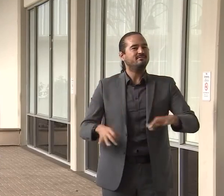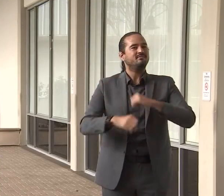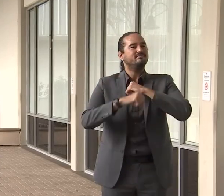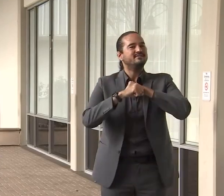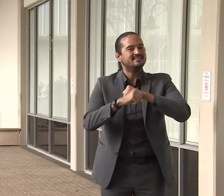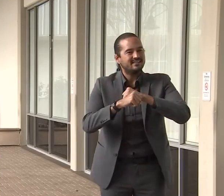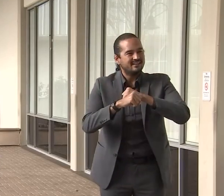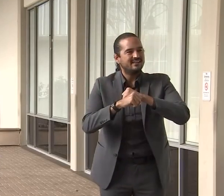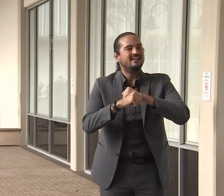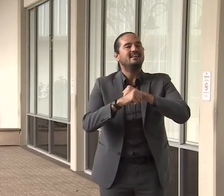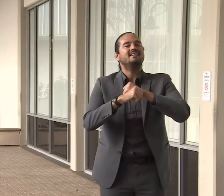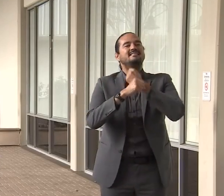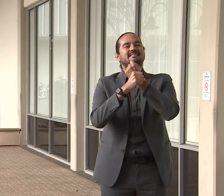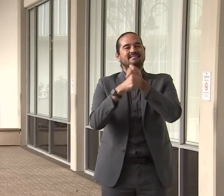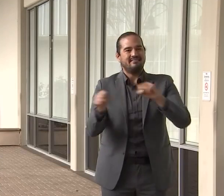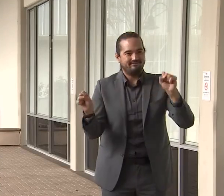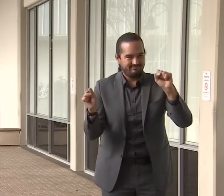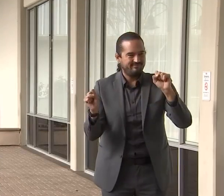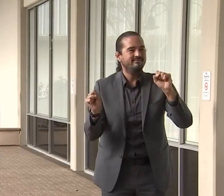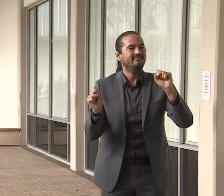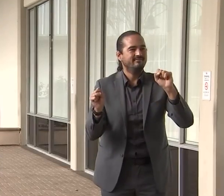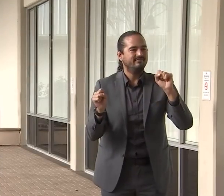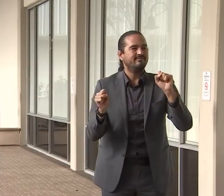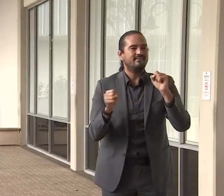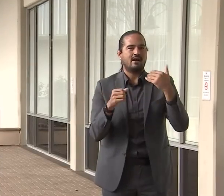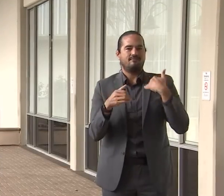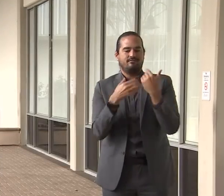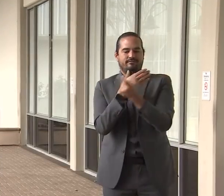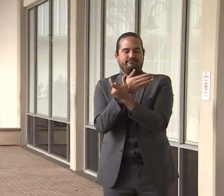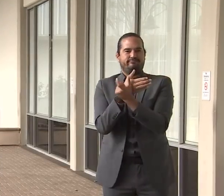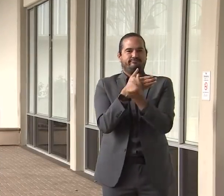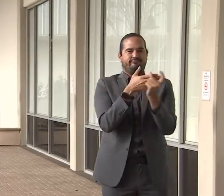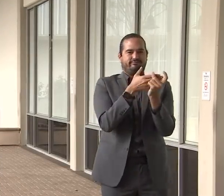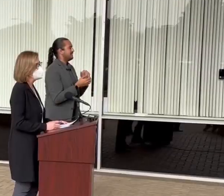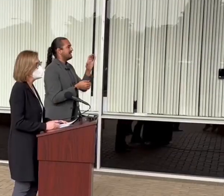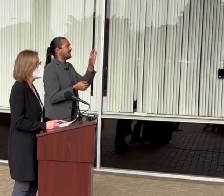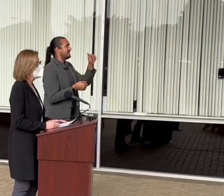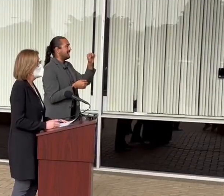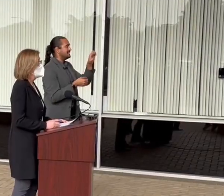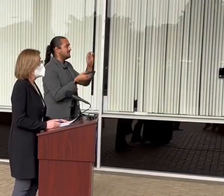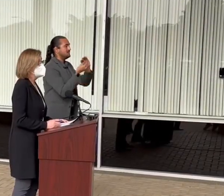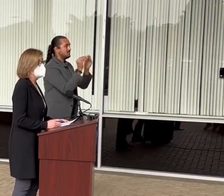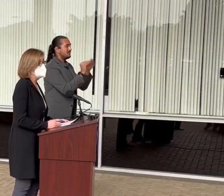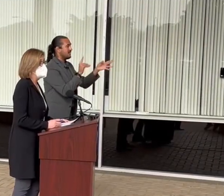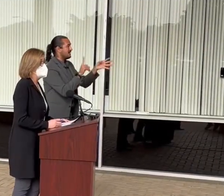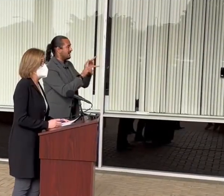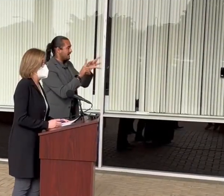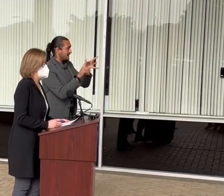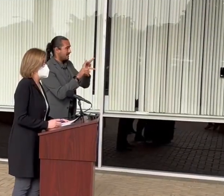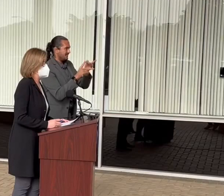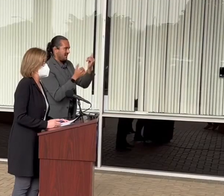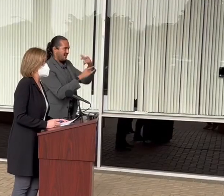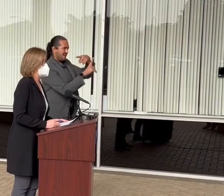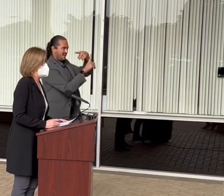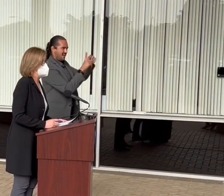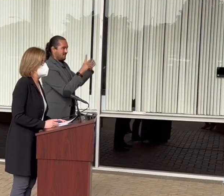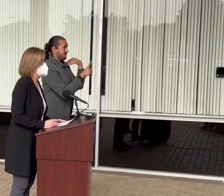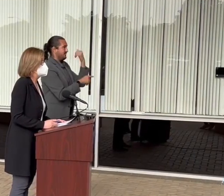this is given our community a tremendous level of protection, and it has buffered many of the